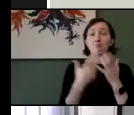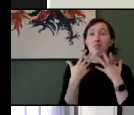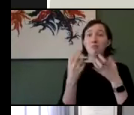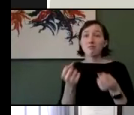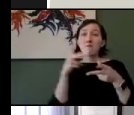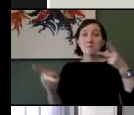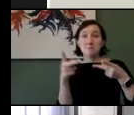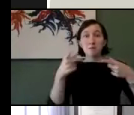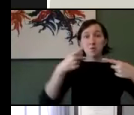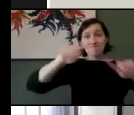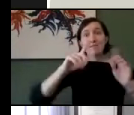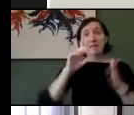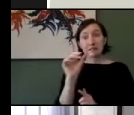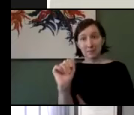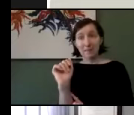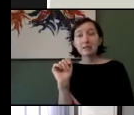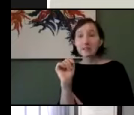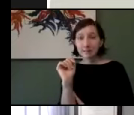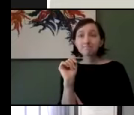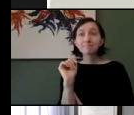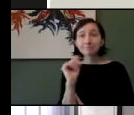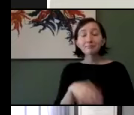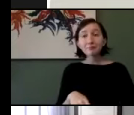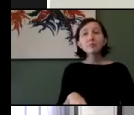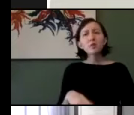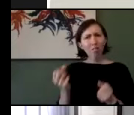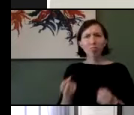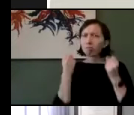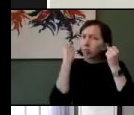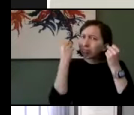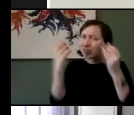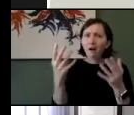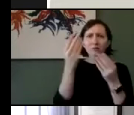individuals with disabilities. We have a lot to cover today.